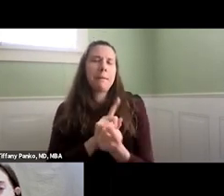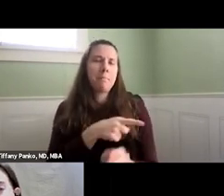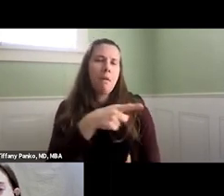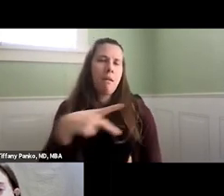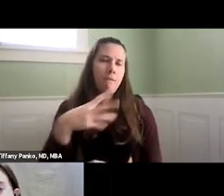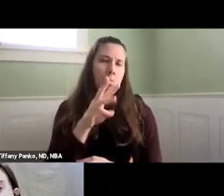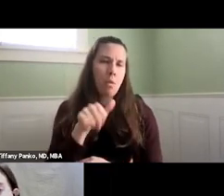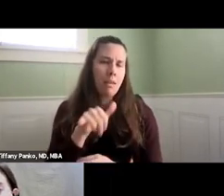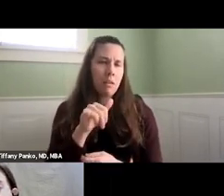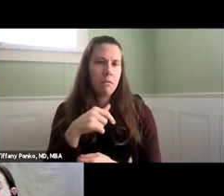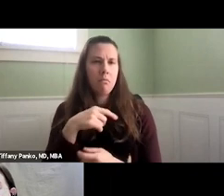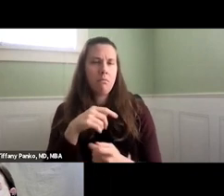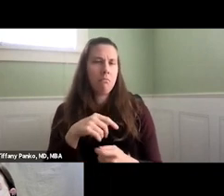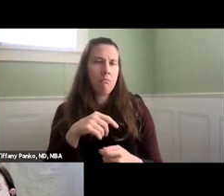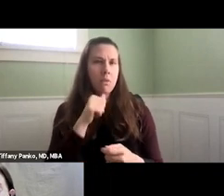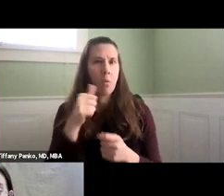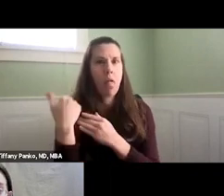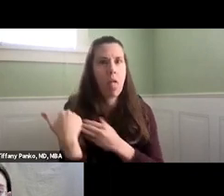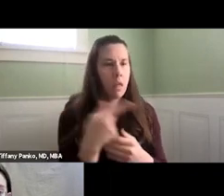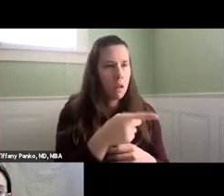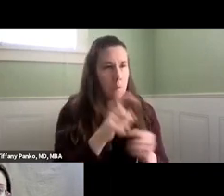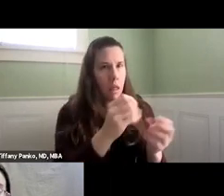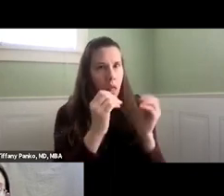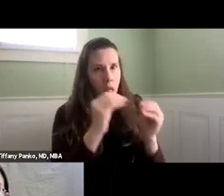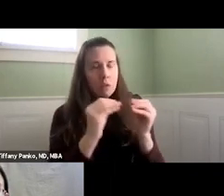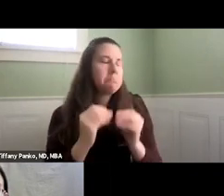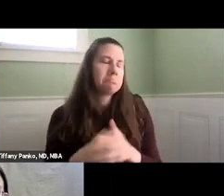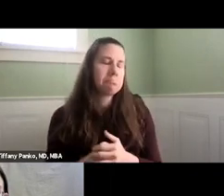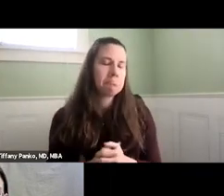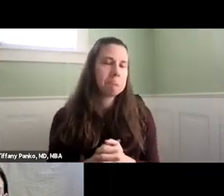with the disability is an expert in their own disability and the way that they navigate